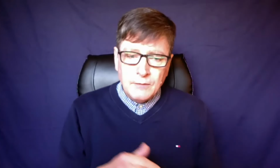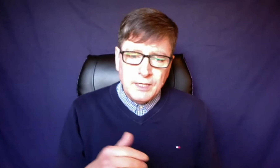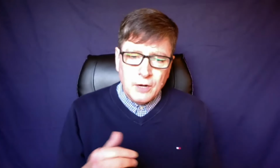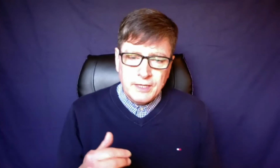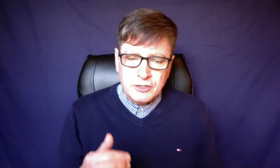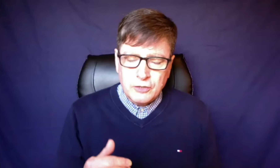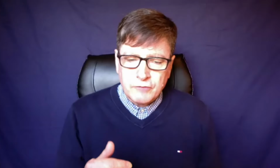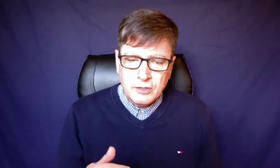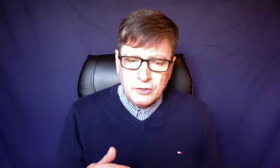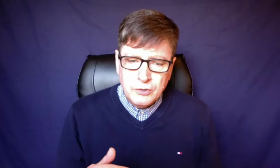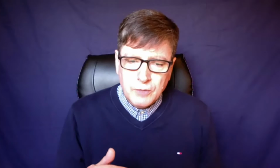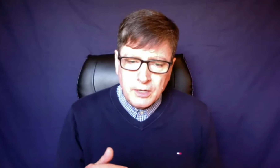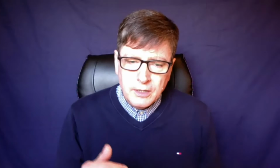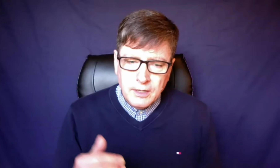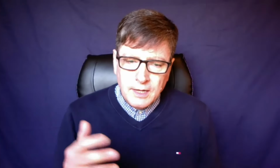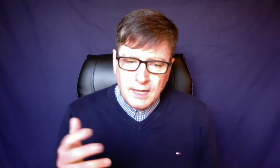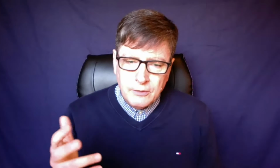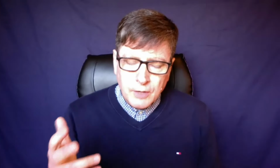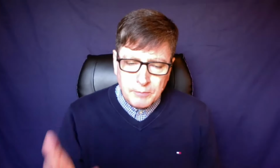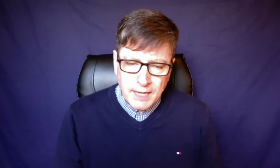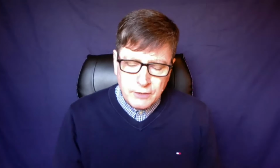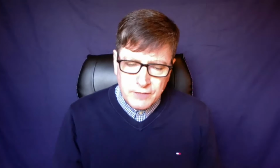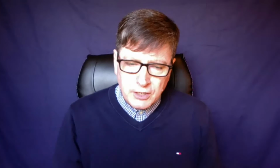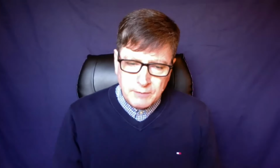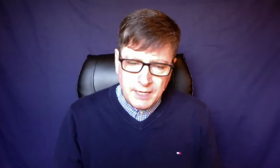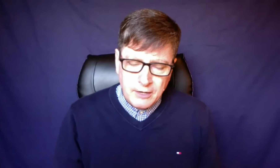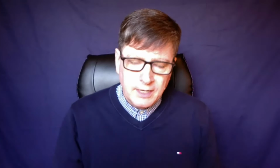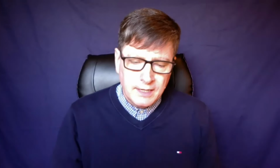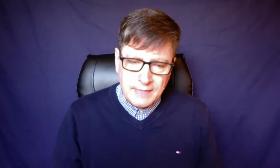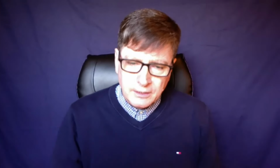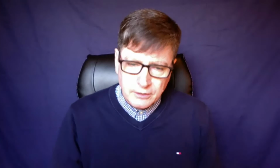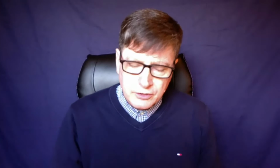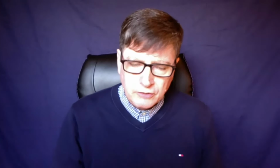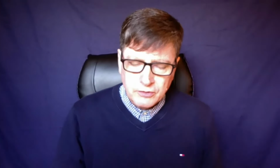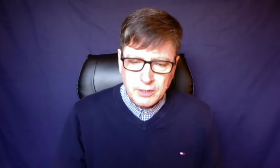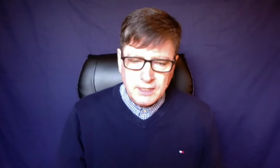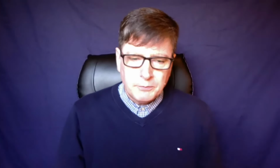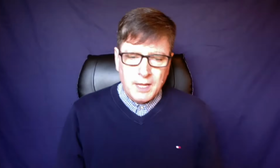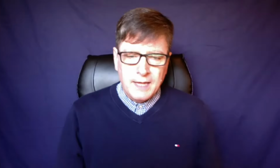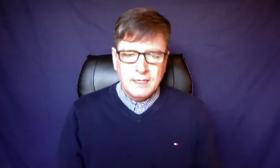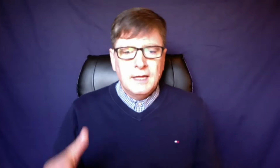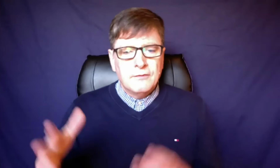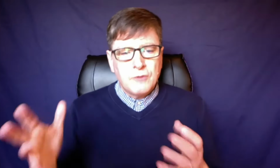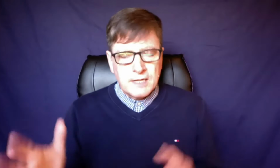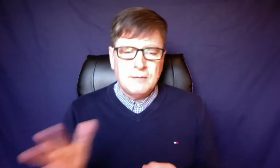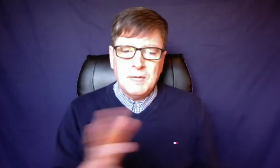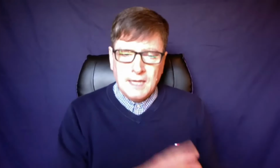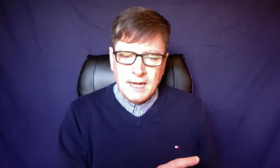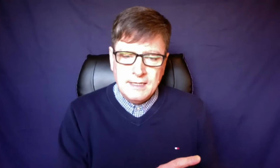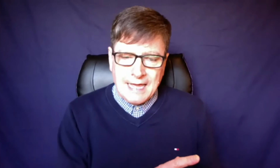first couple years of elementary school. And we know that children who are blind or